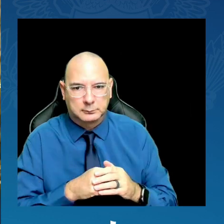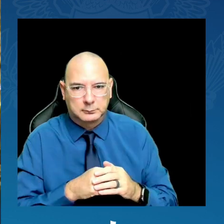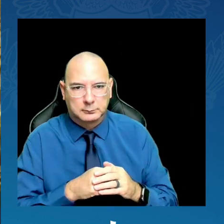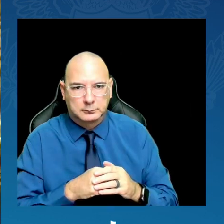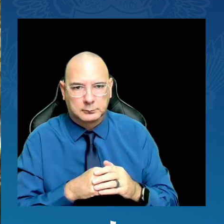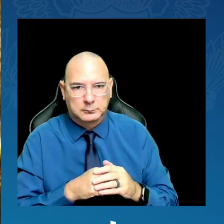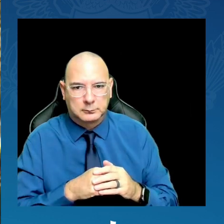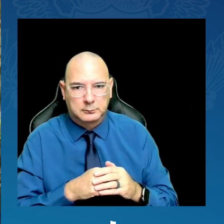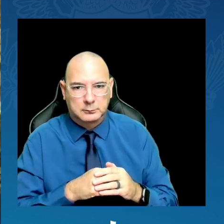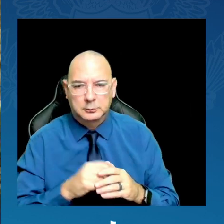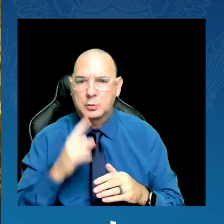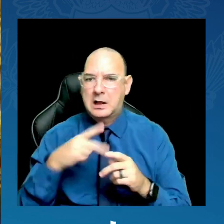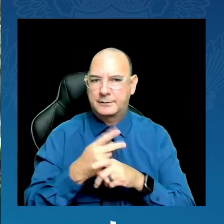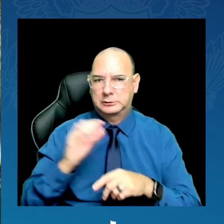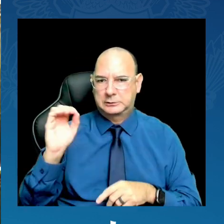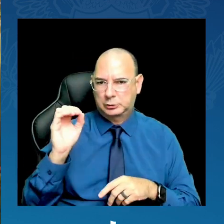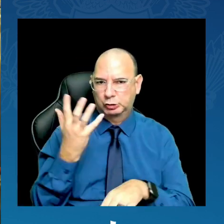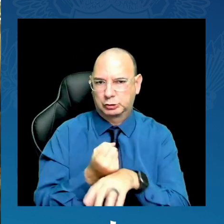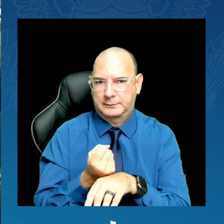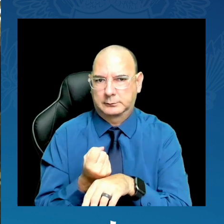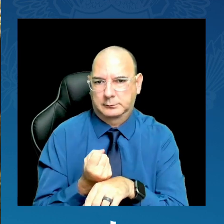Why we use stem cells now